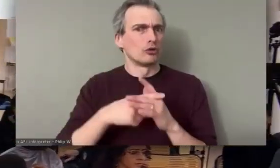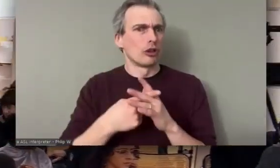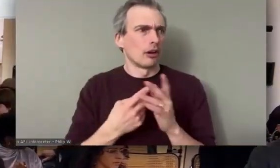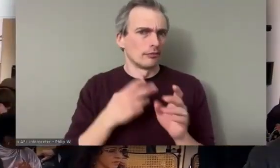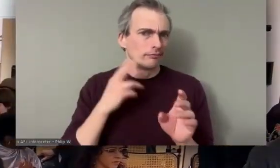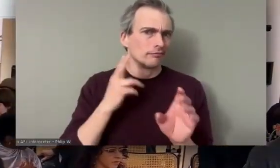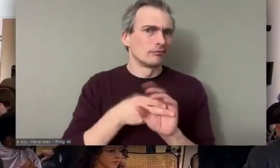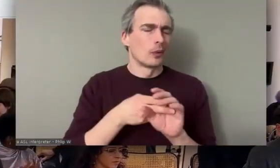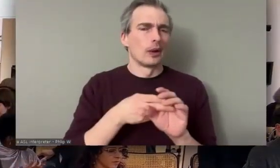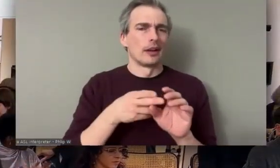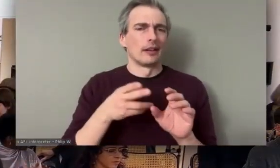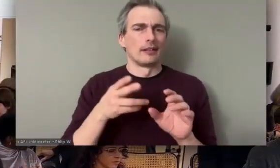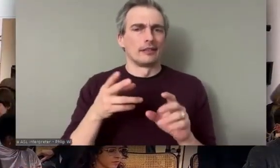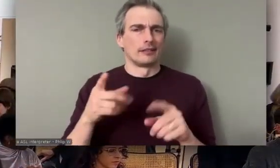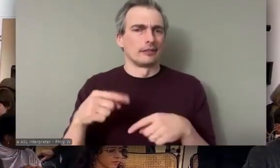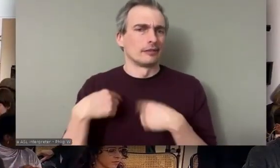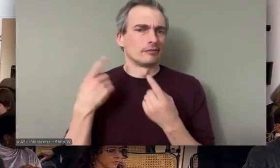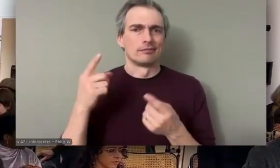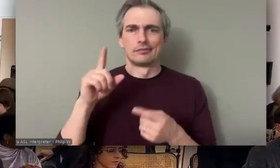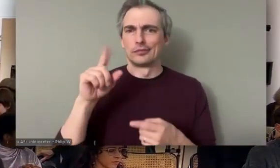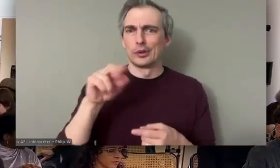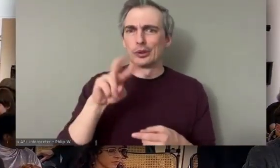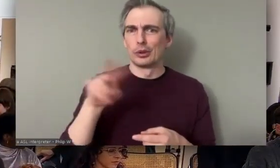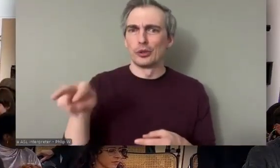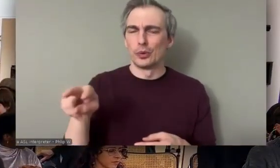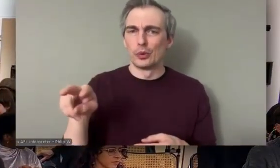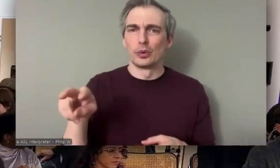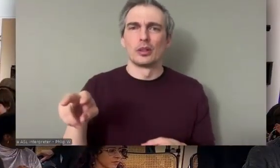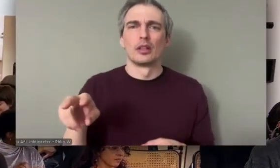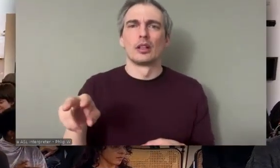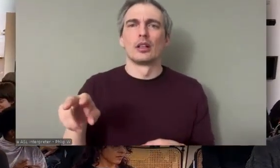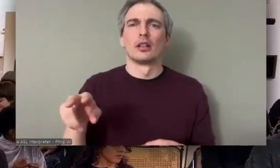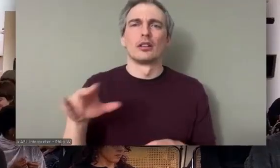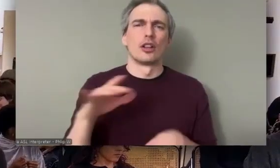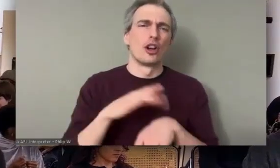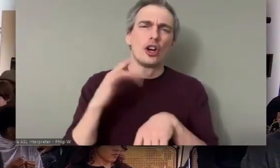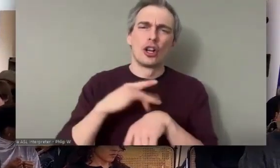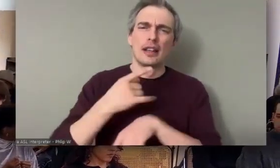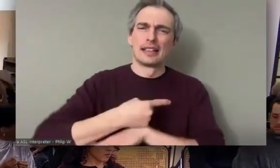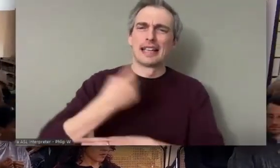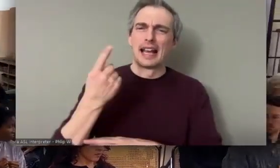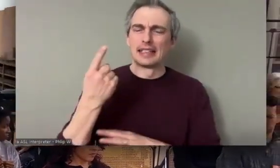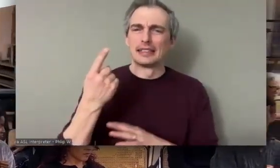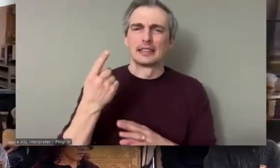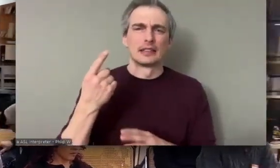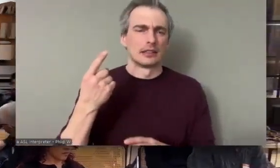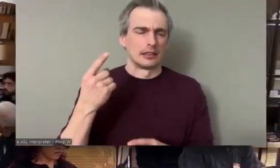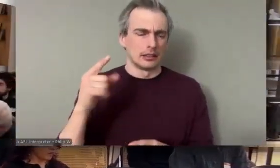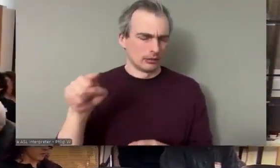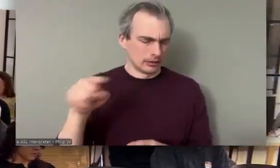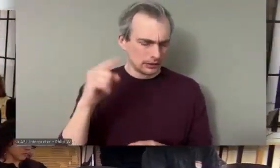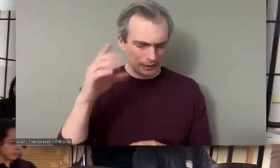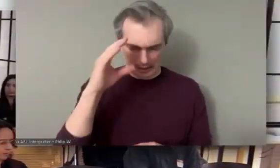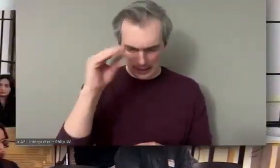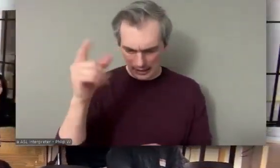And those early days... There was... This guy is still around. His name is Dean.